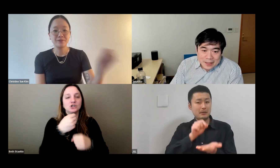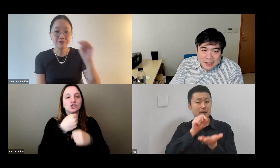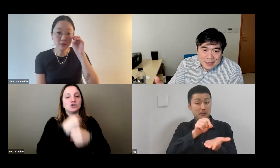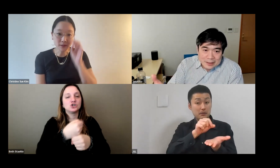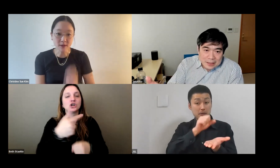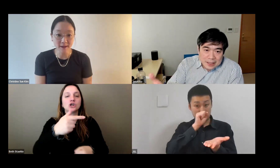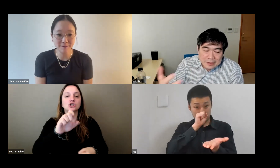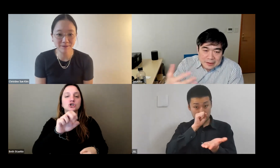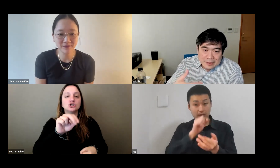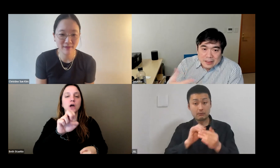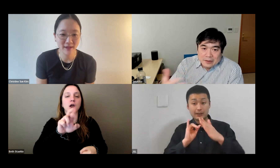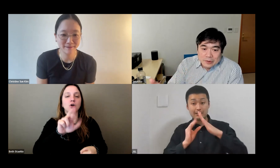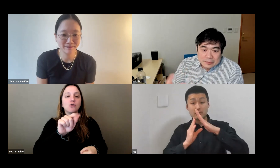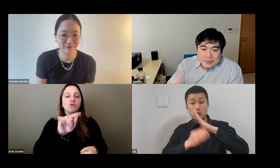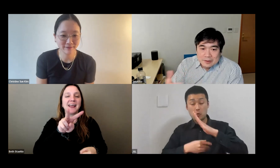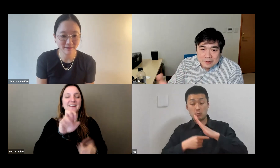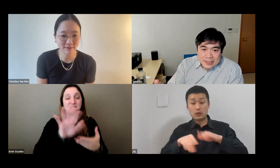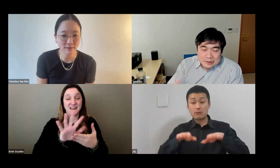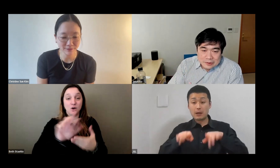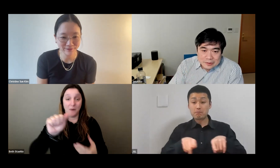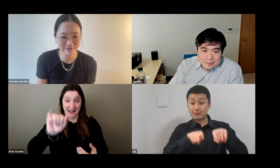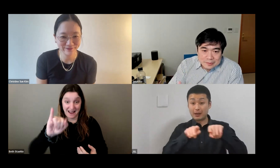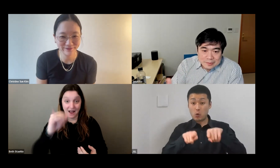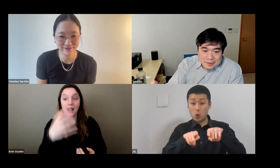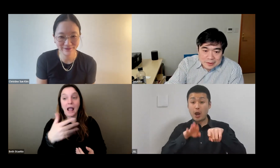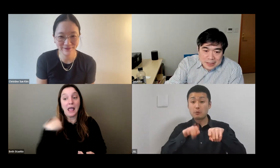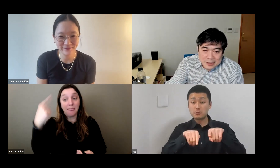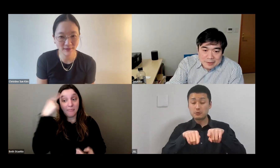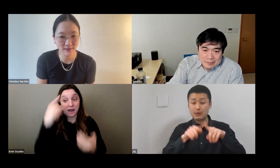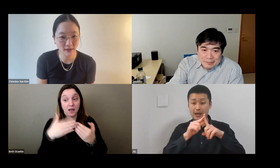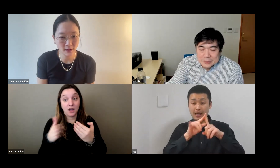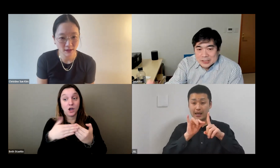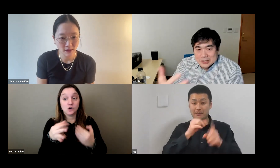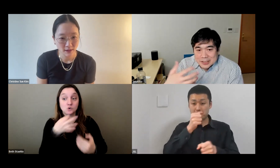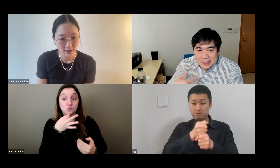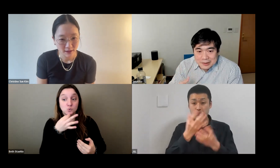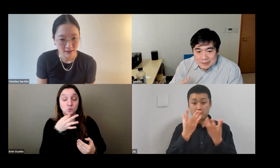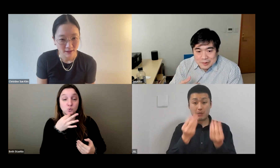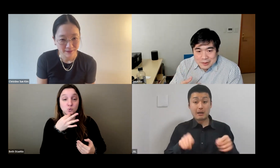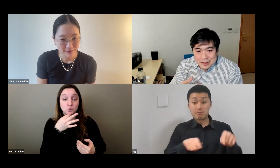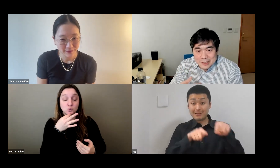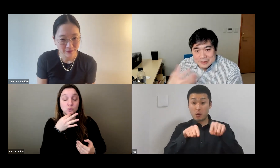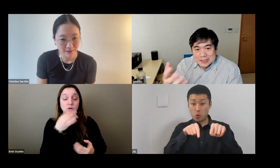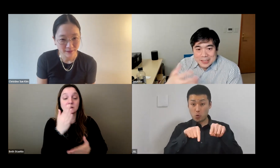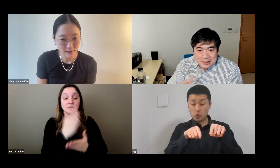and I think there will be quite soon machines that can understand